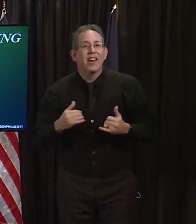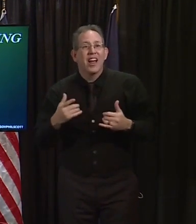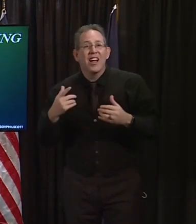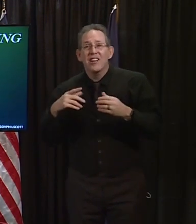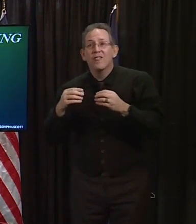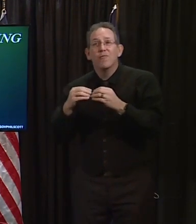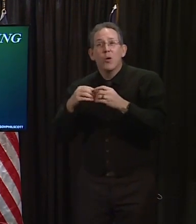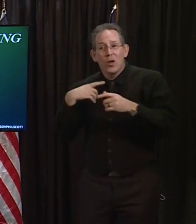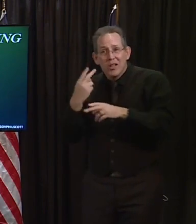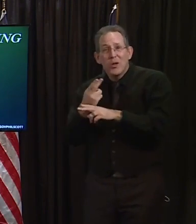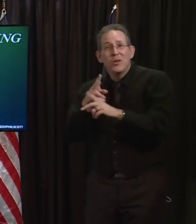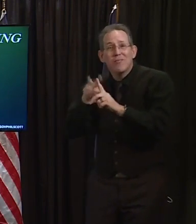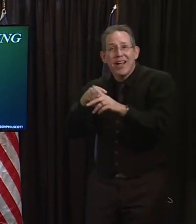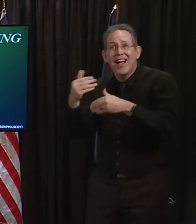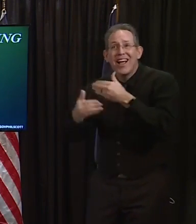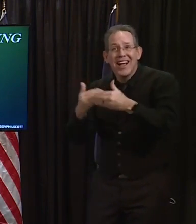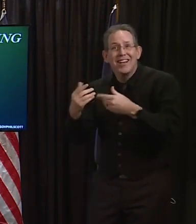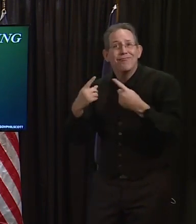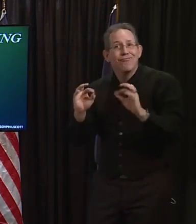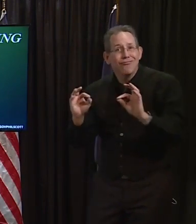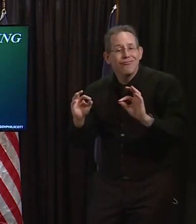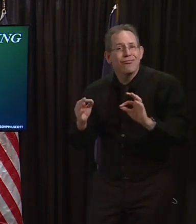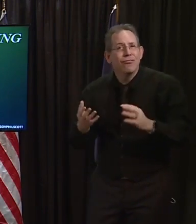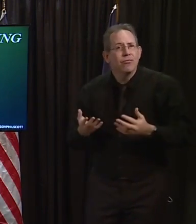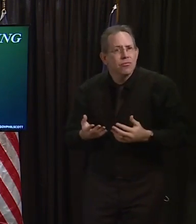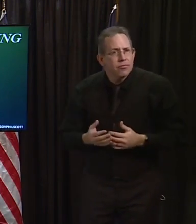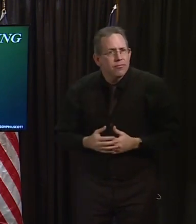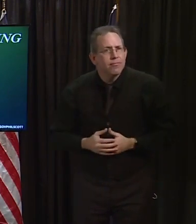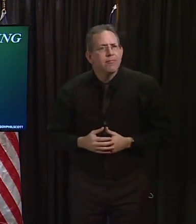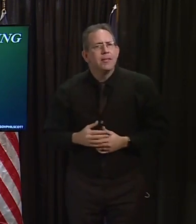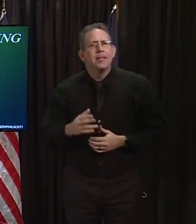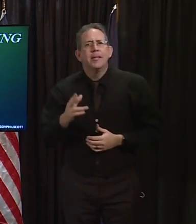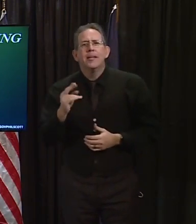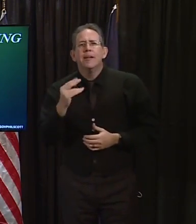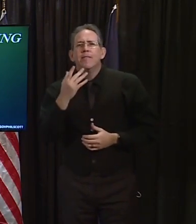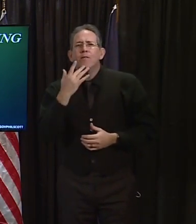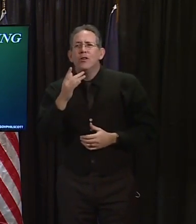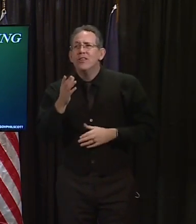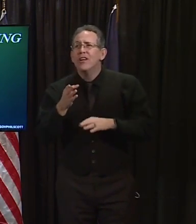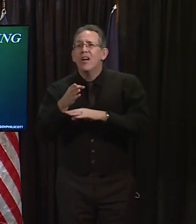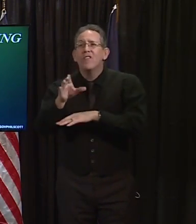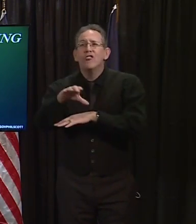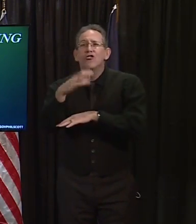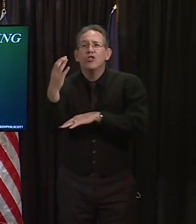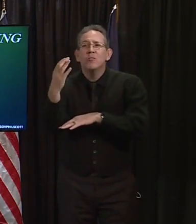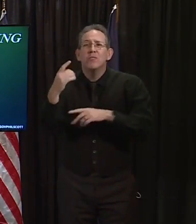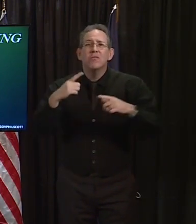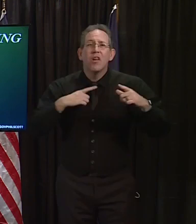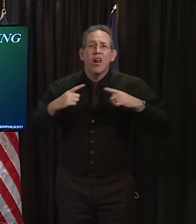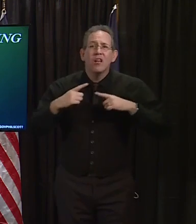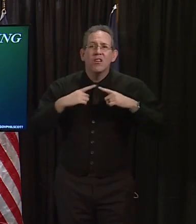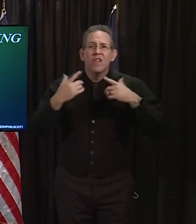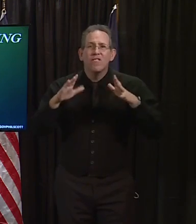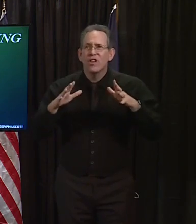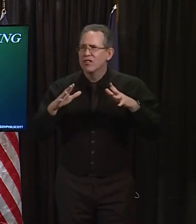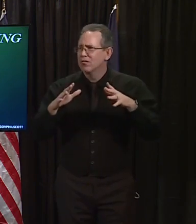unfortunately at the beginning of the surge of the new democratic variant, it was clear we are going to have to make some adjustments both to contact